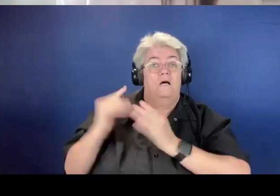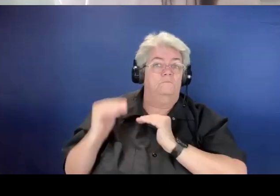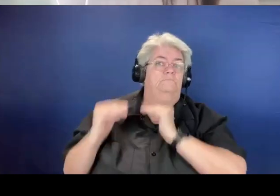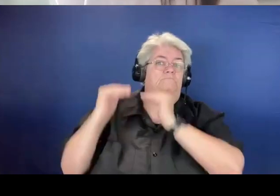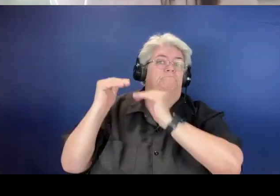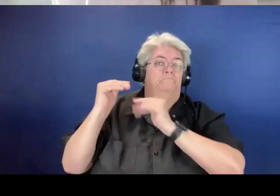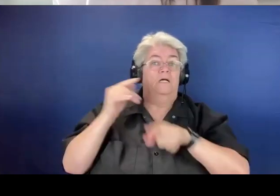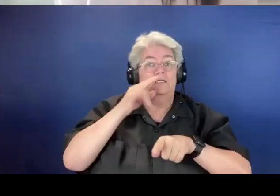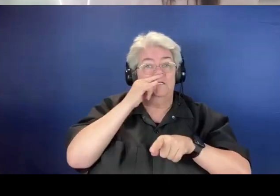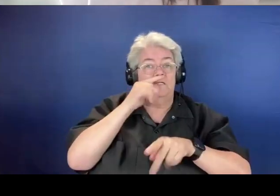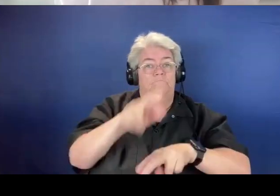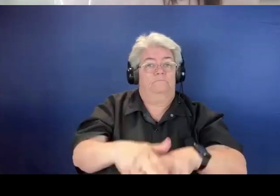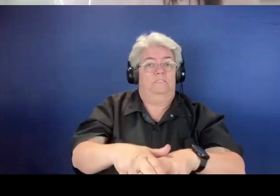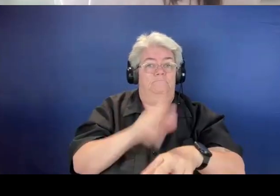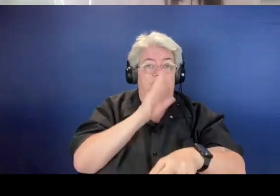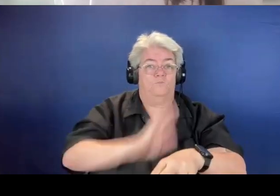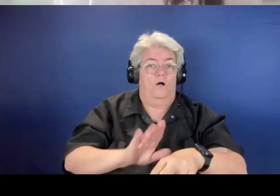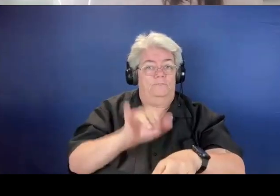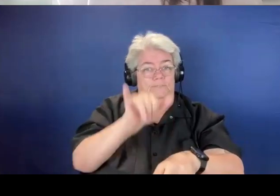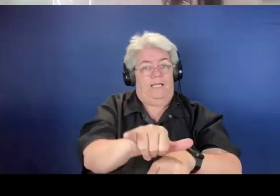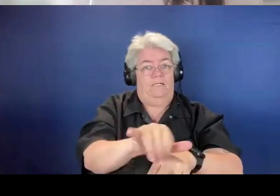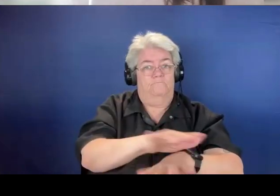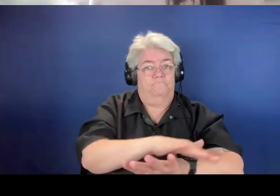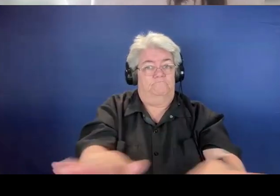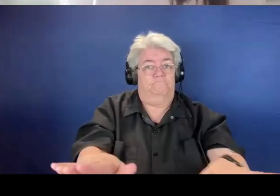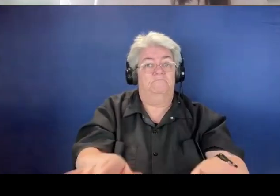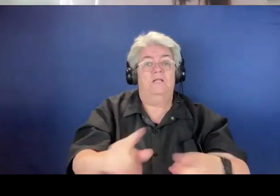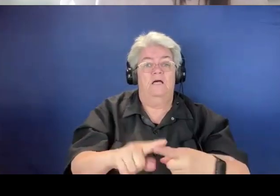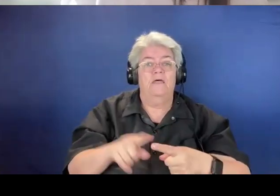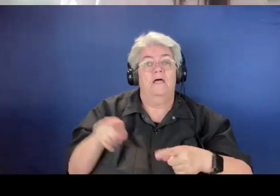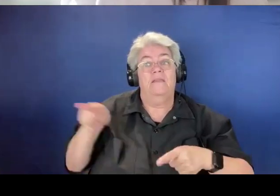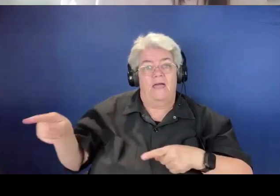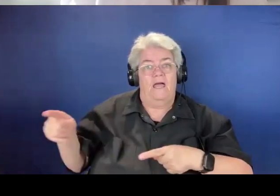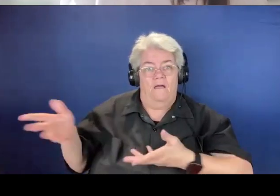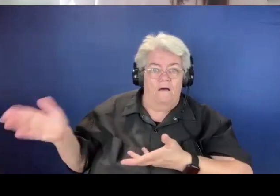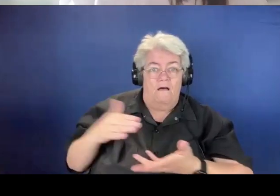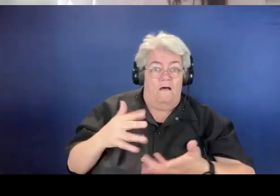valued culture may have a more challenging time.